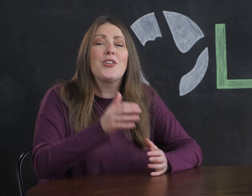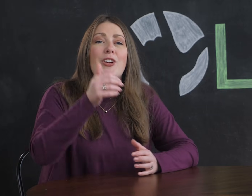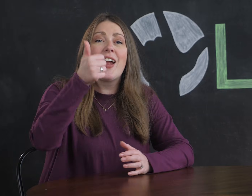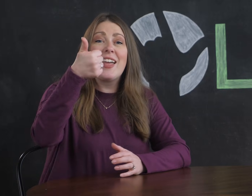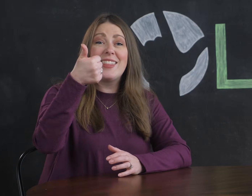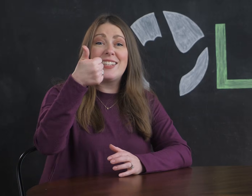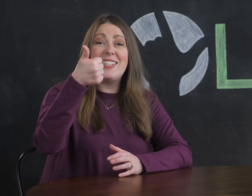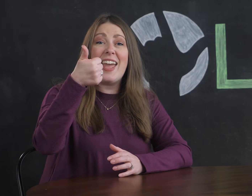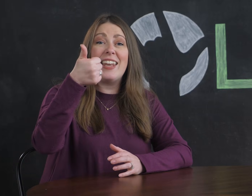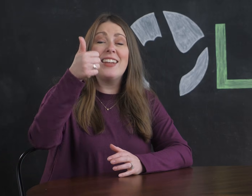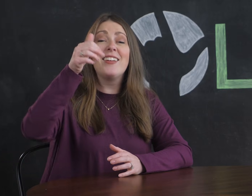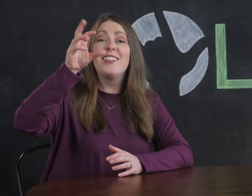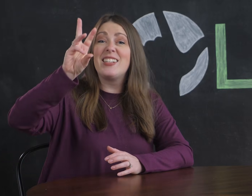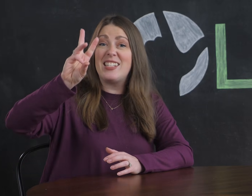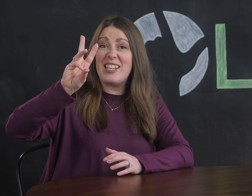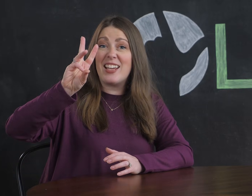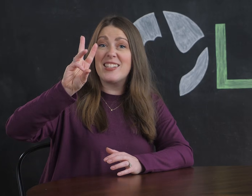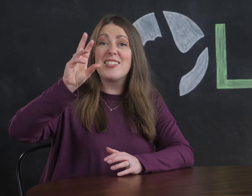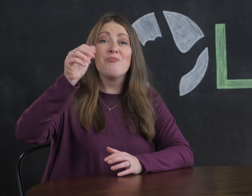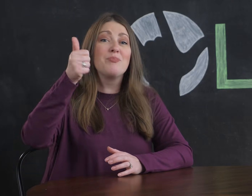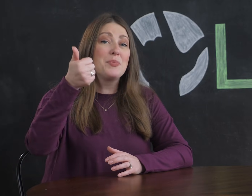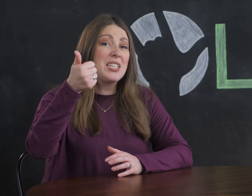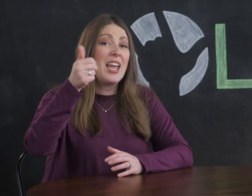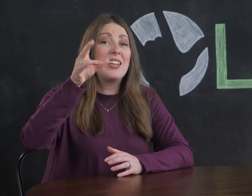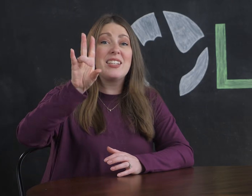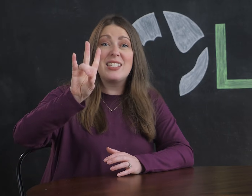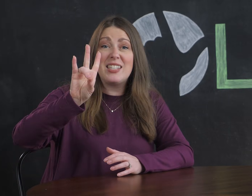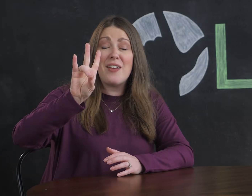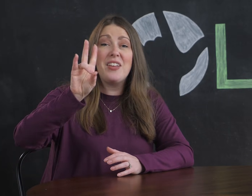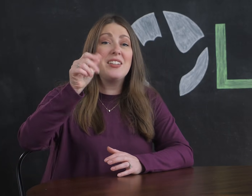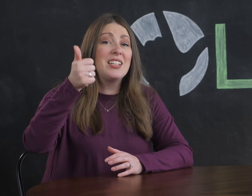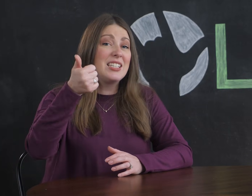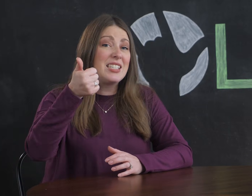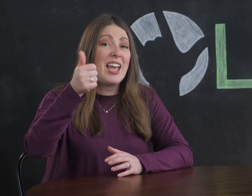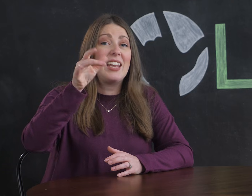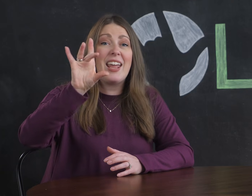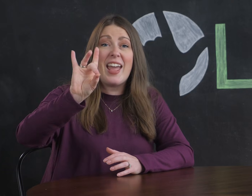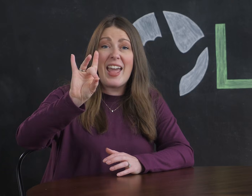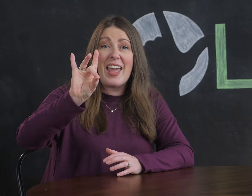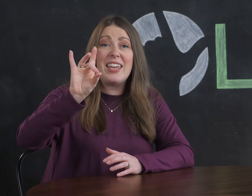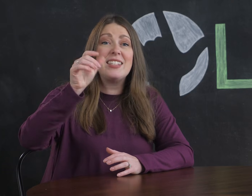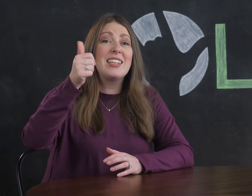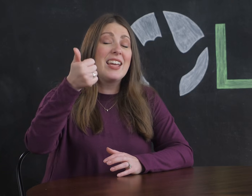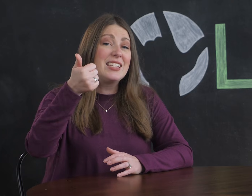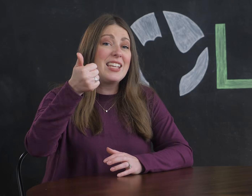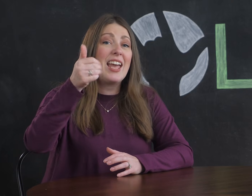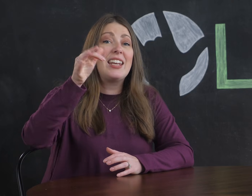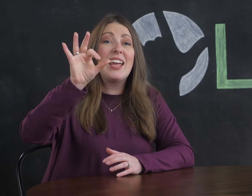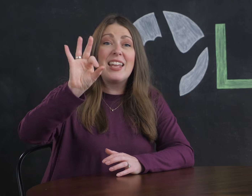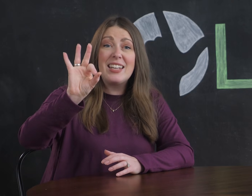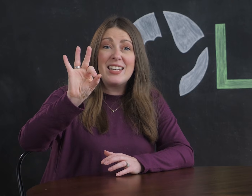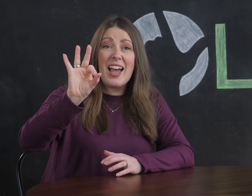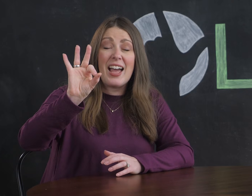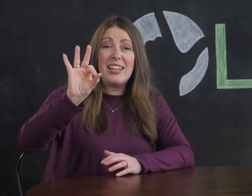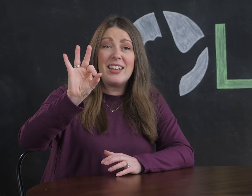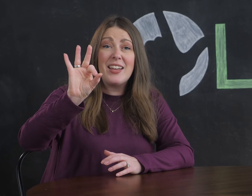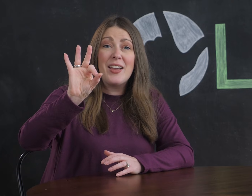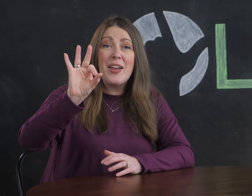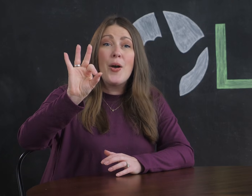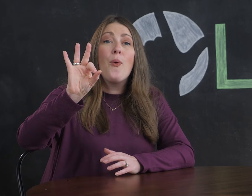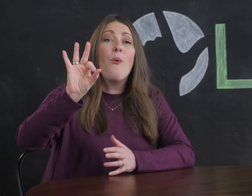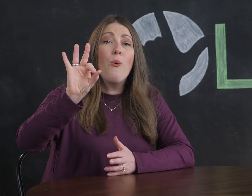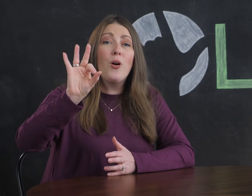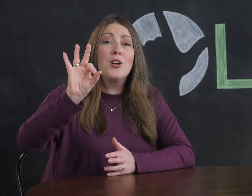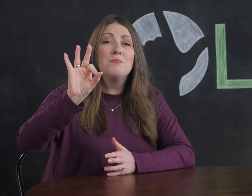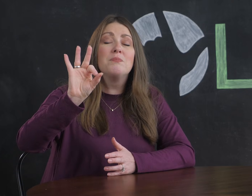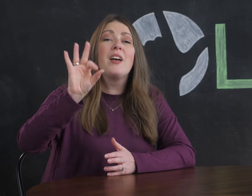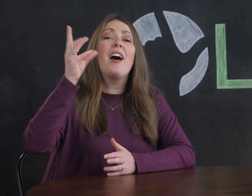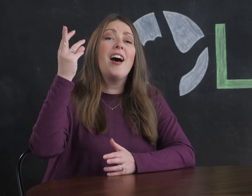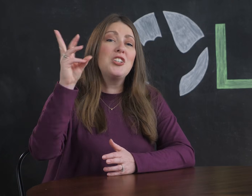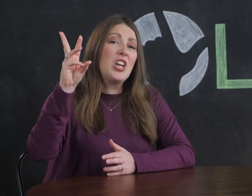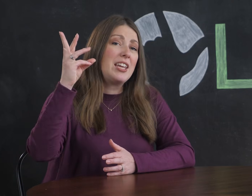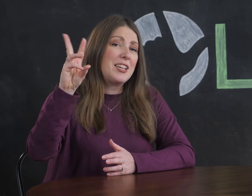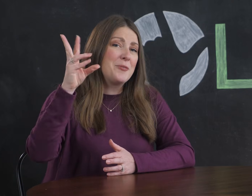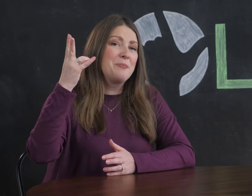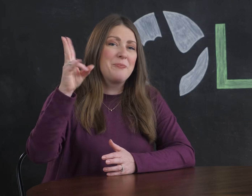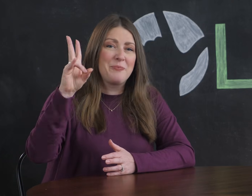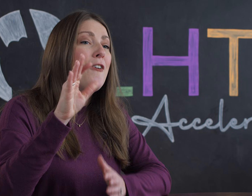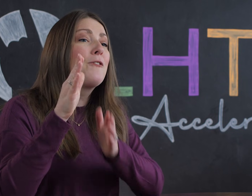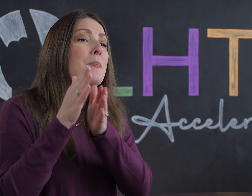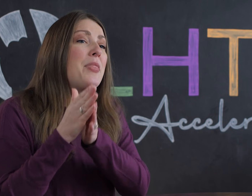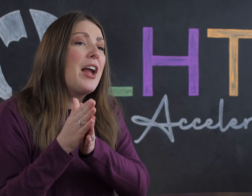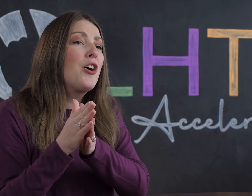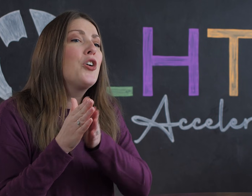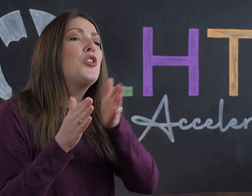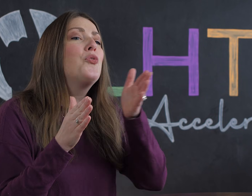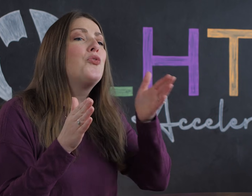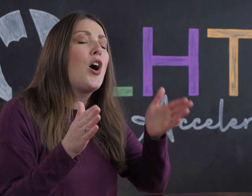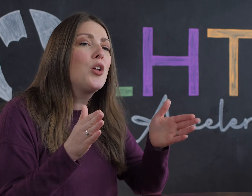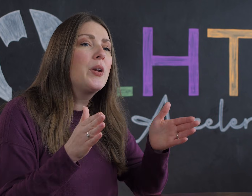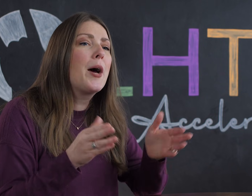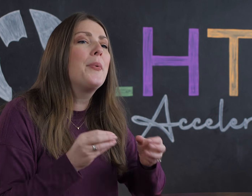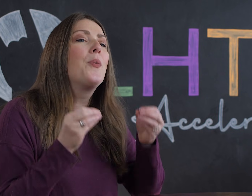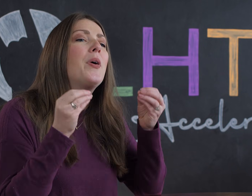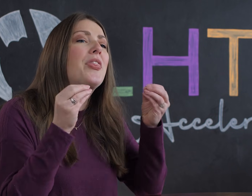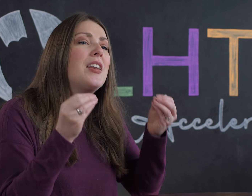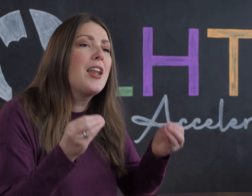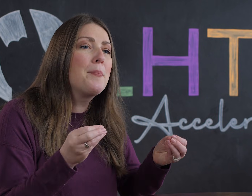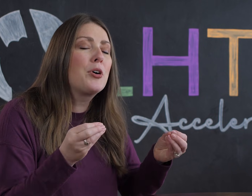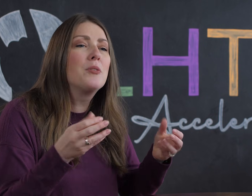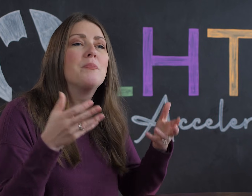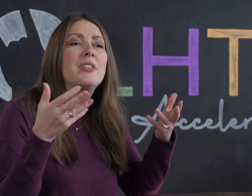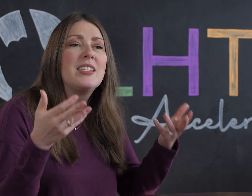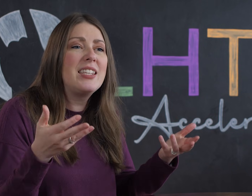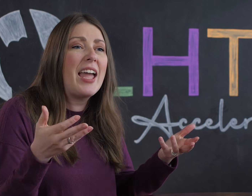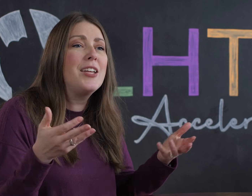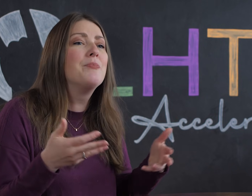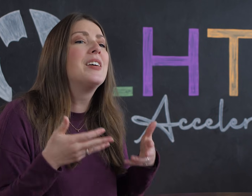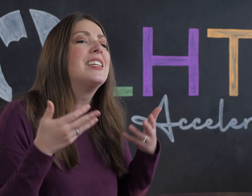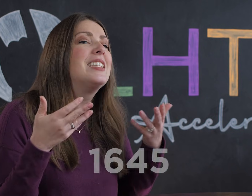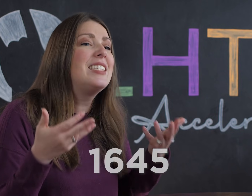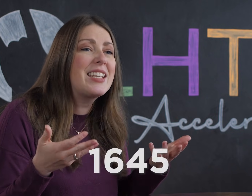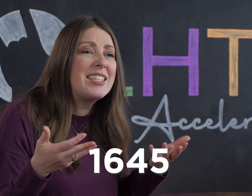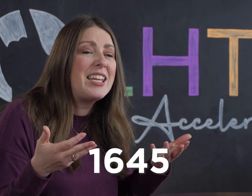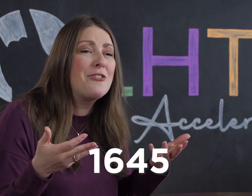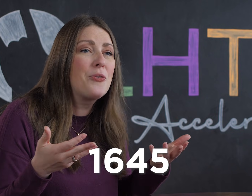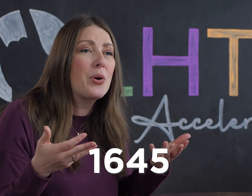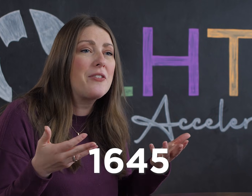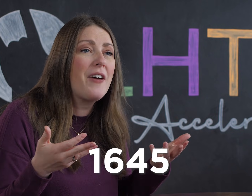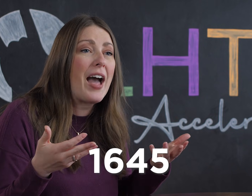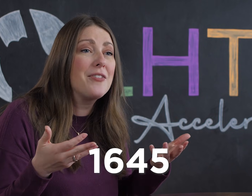either the 10-6, 10-7, 10-8, 10-9 or a shake. From there you followed up with the number, say 1645,